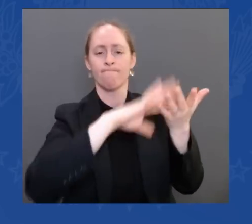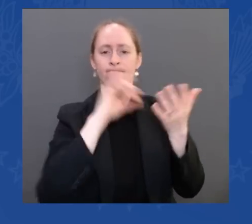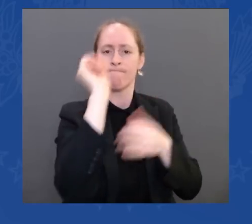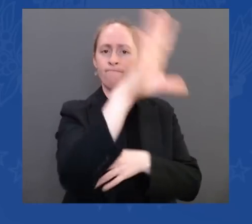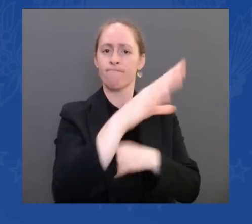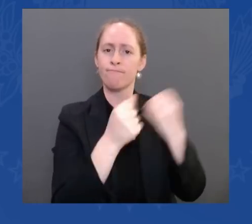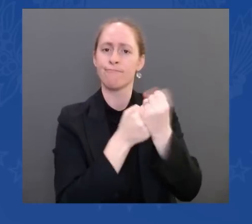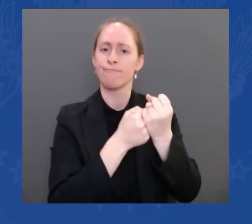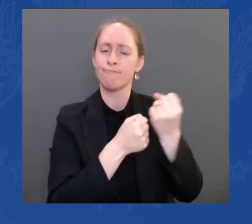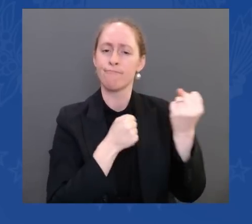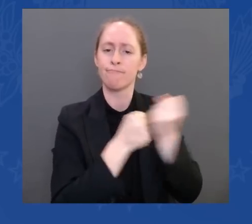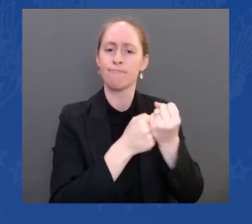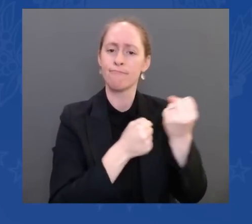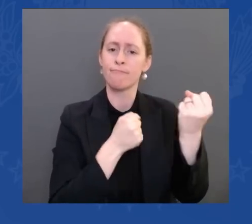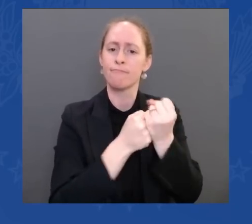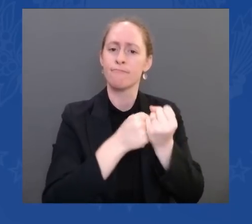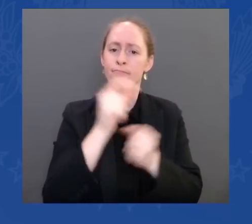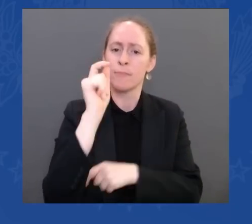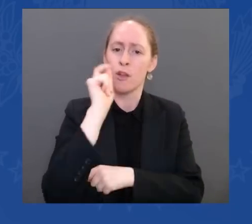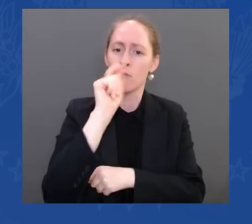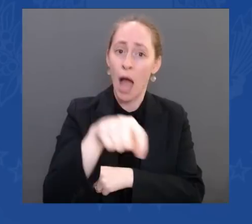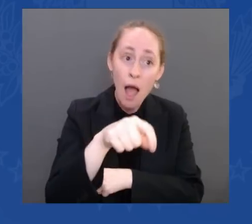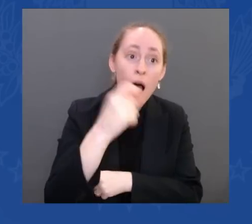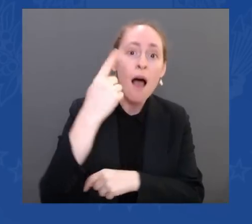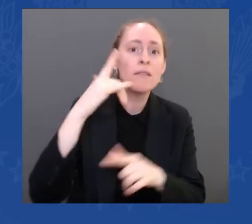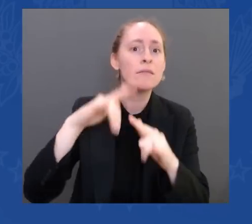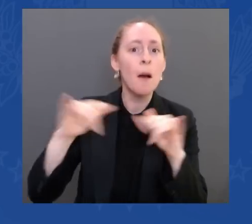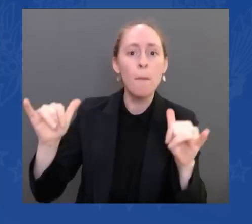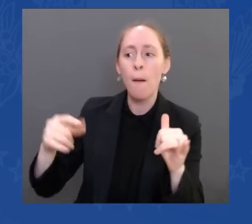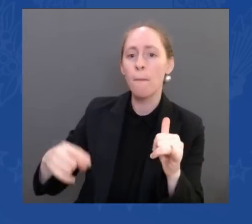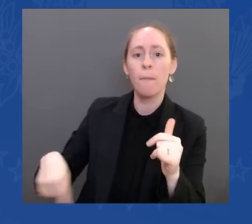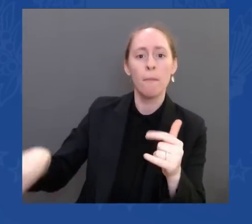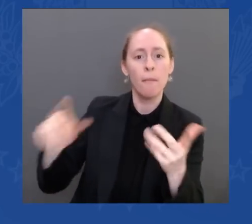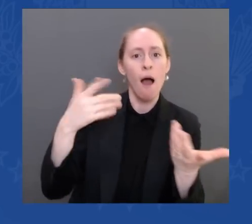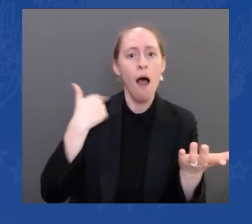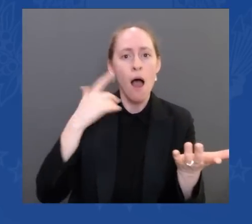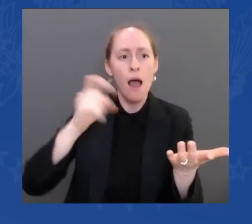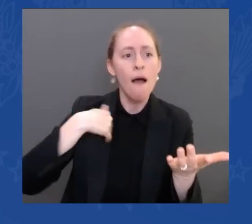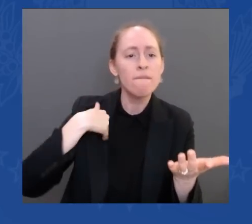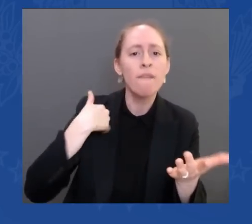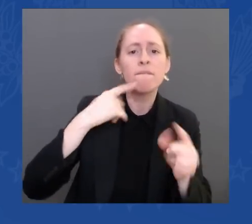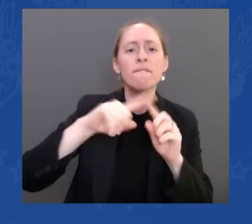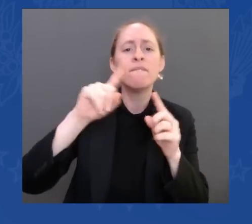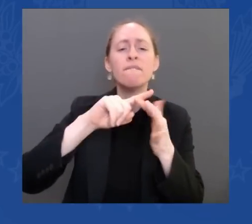And I urge the Congress to pass this funding quickly to help Ukraine continue to succeed against Russian aggression,